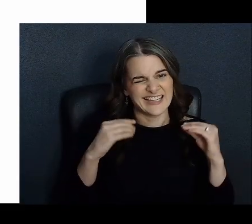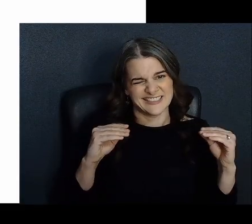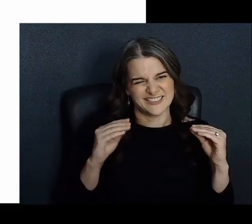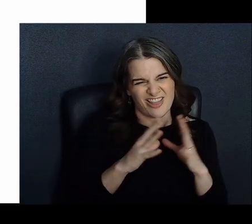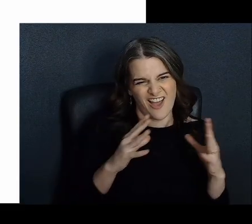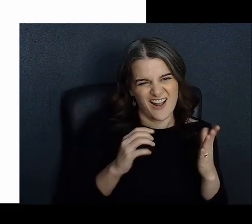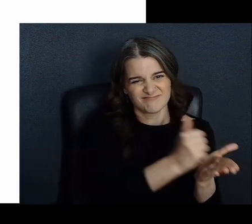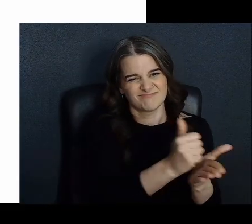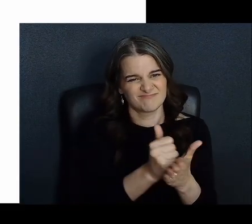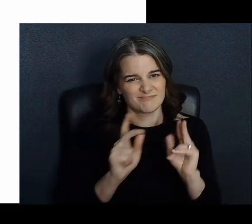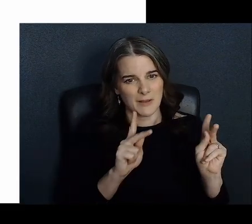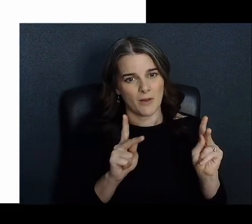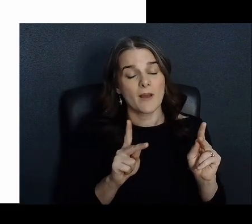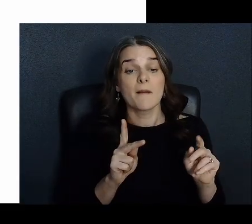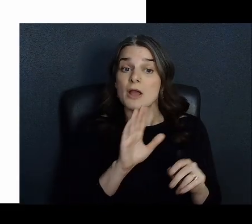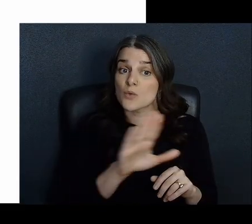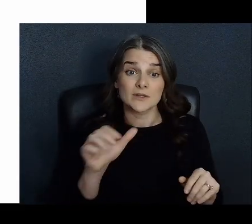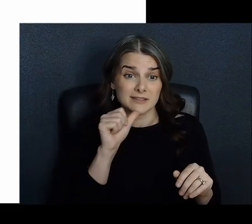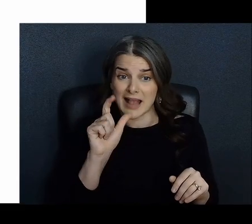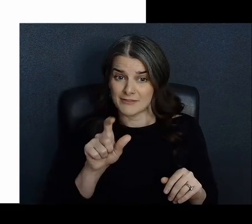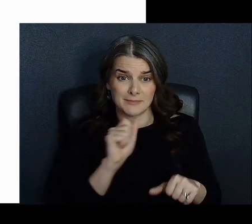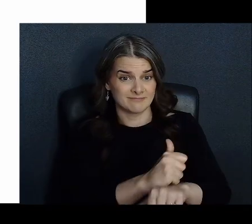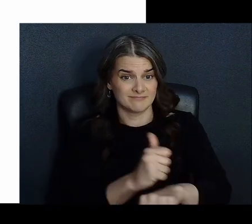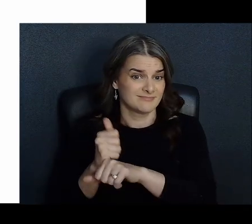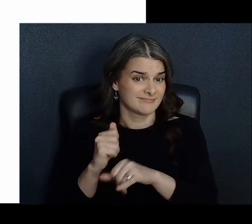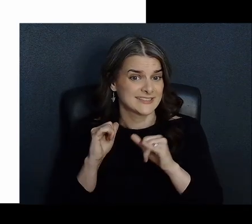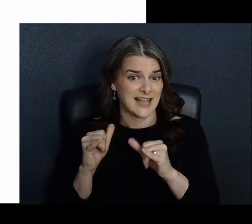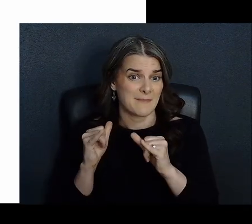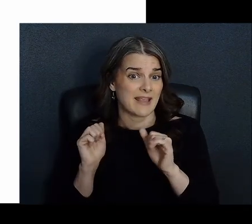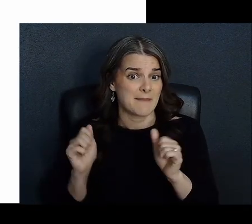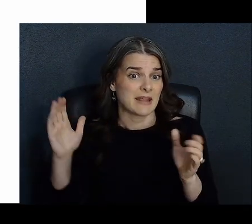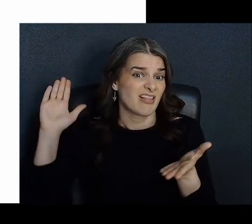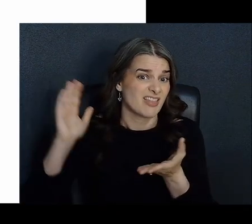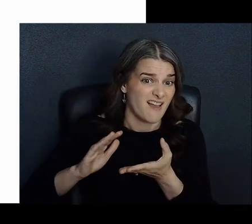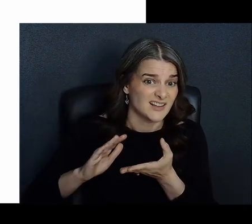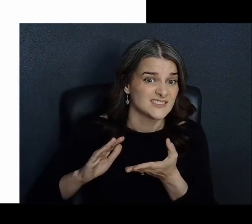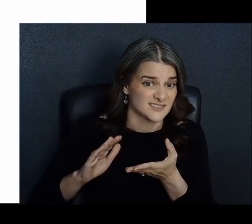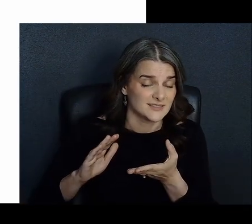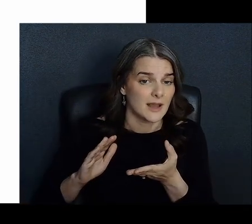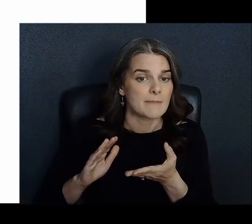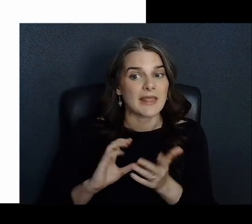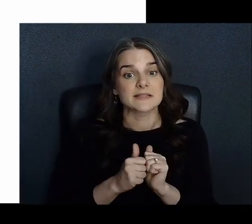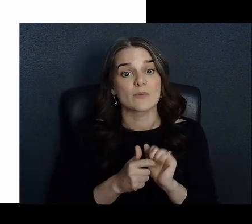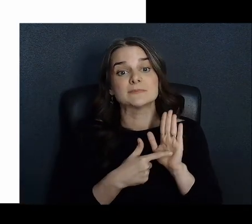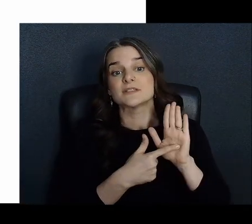so it doesn't have to say all that much. But bear in mind, that's how it's presenting to this screen